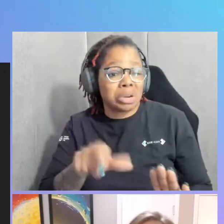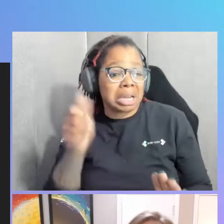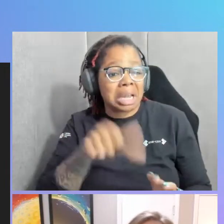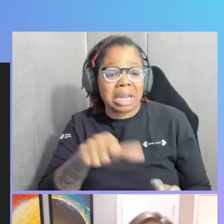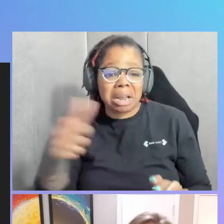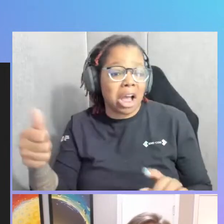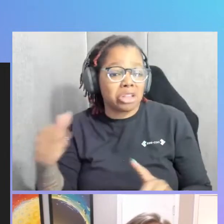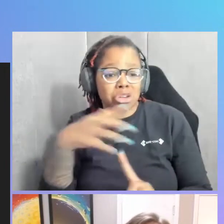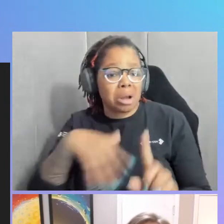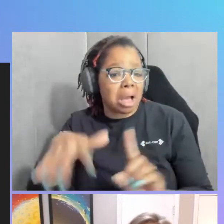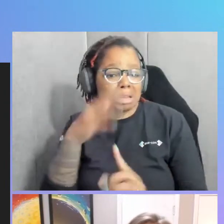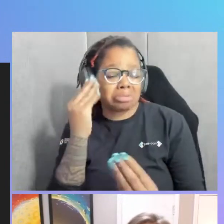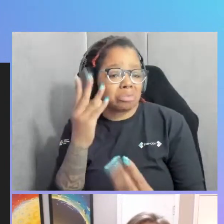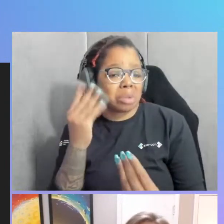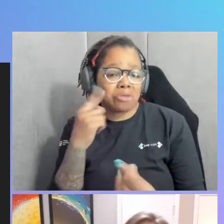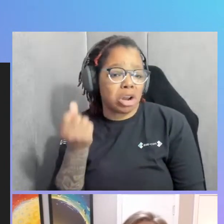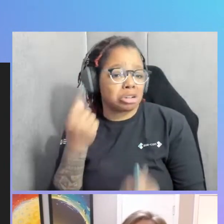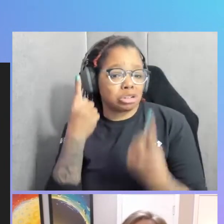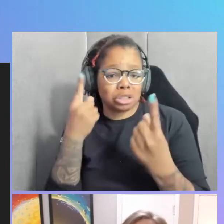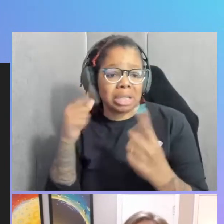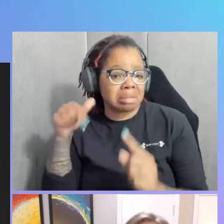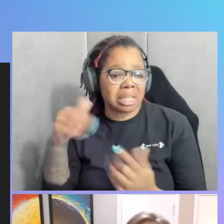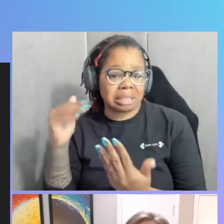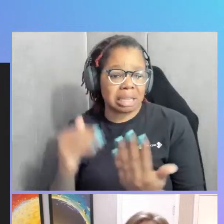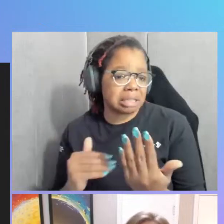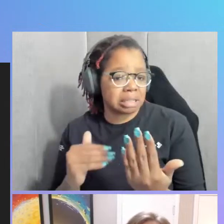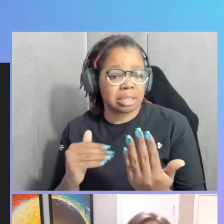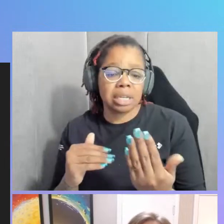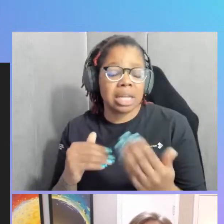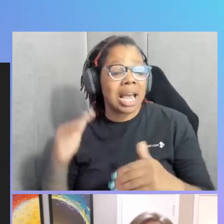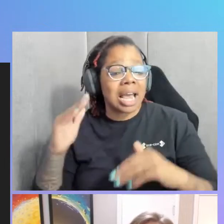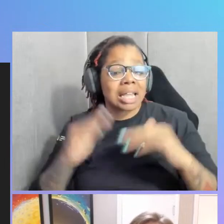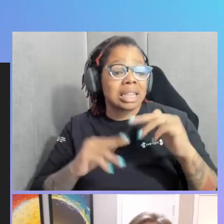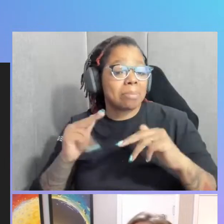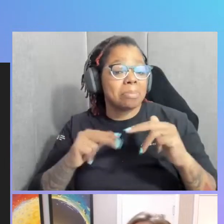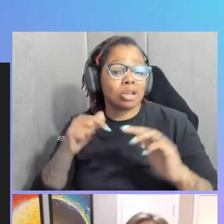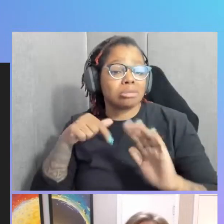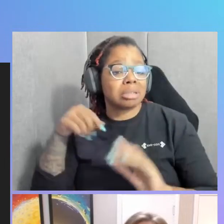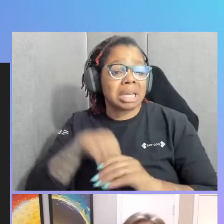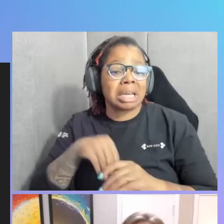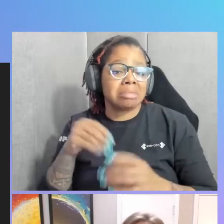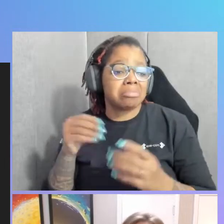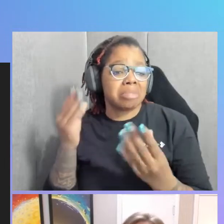additional context to understand these list items. The built in